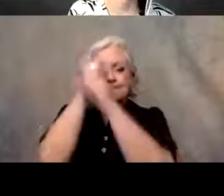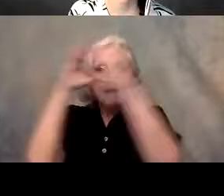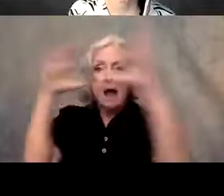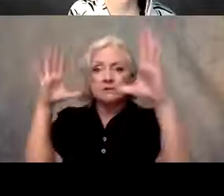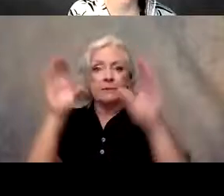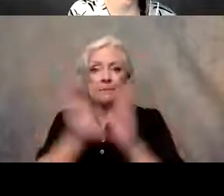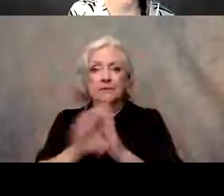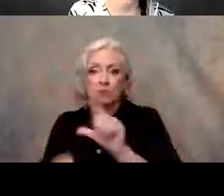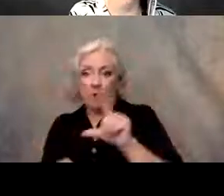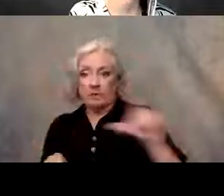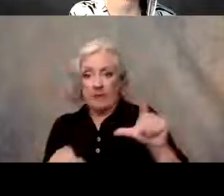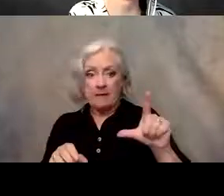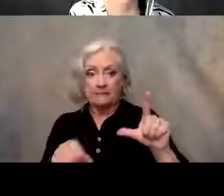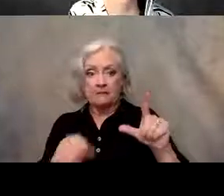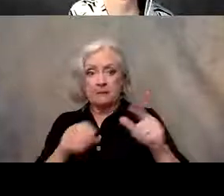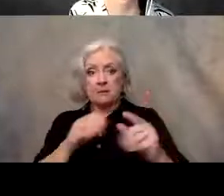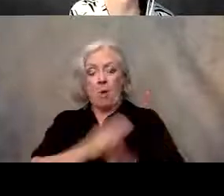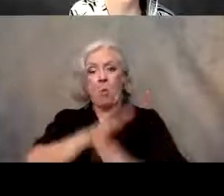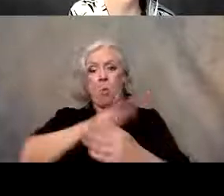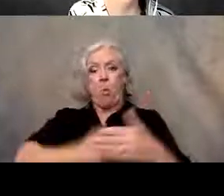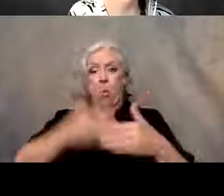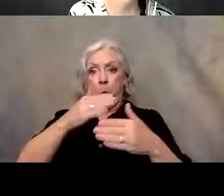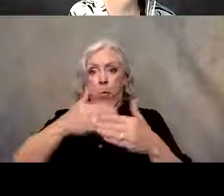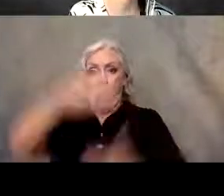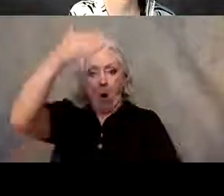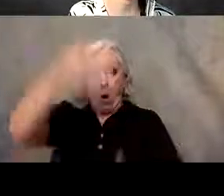We've got a brick wall with a sign that says "accessible entry"